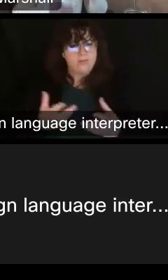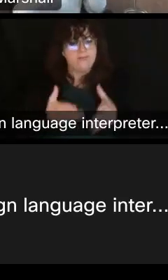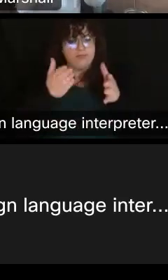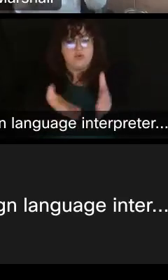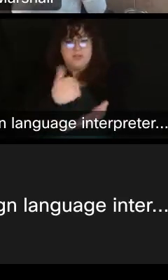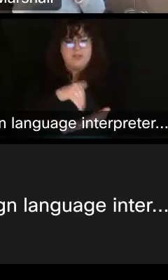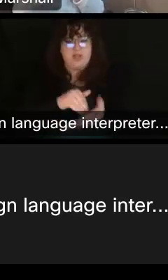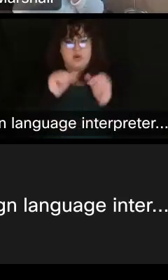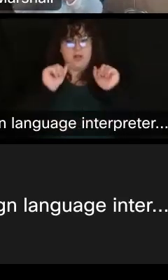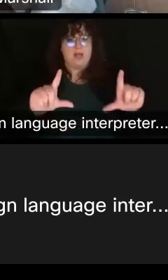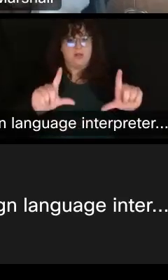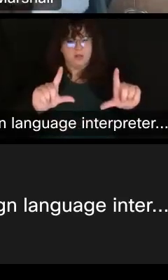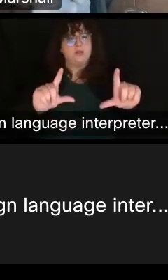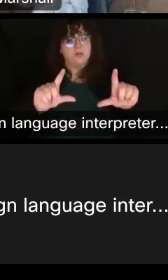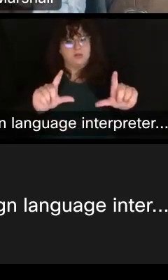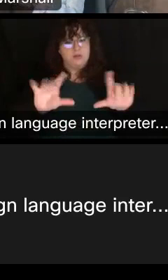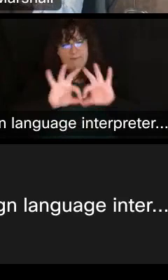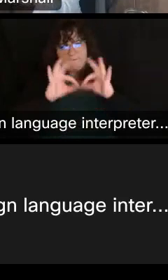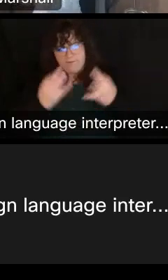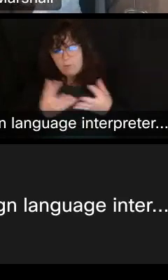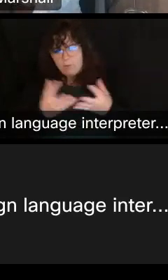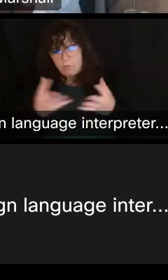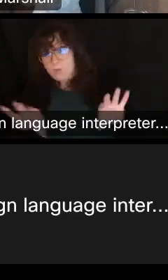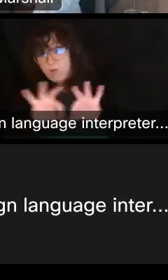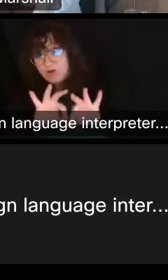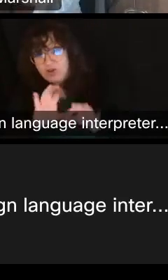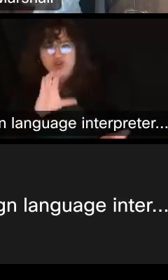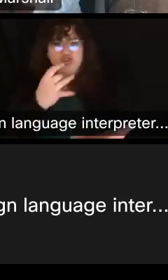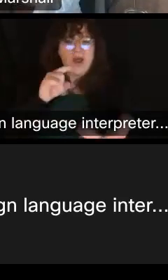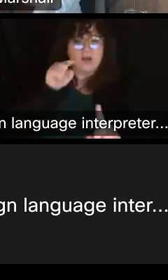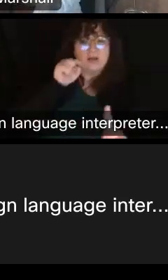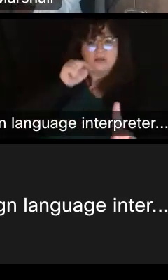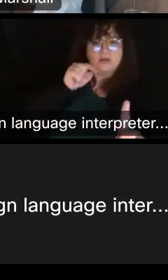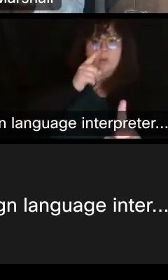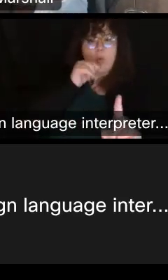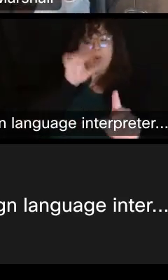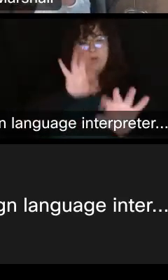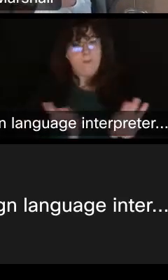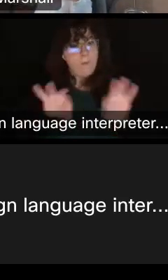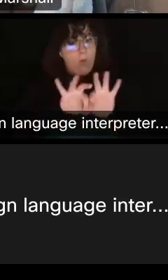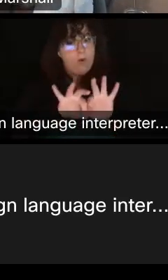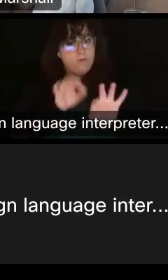what's important to the family, the child, who's important to the child and family. So,